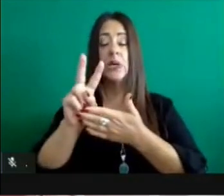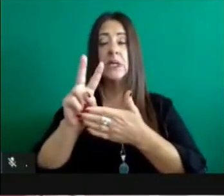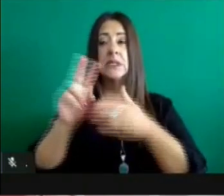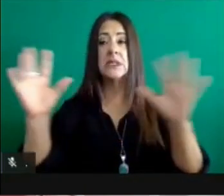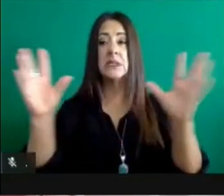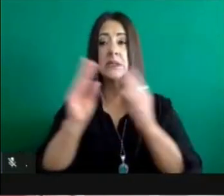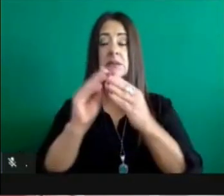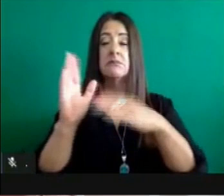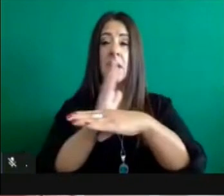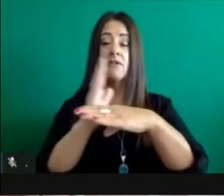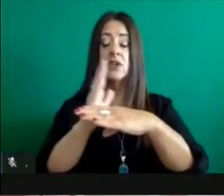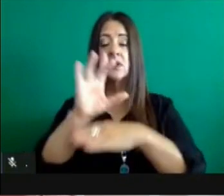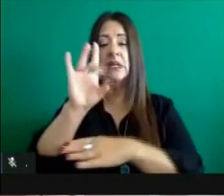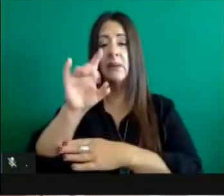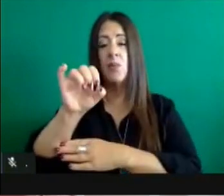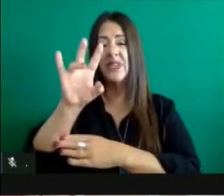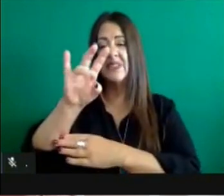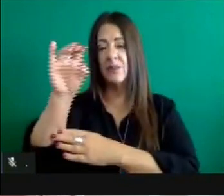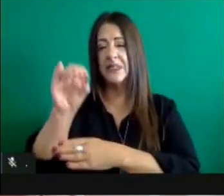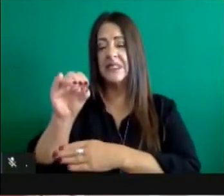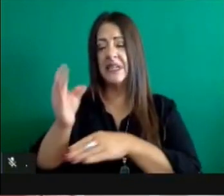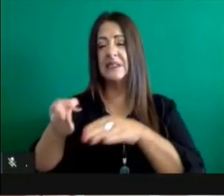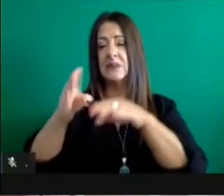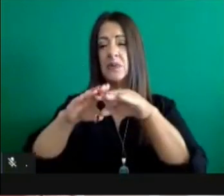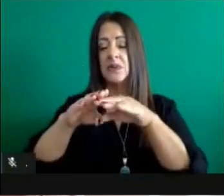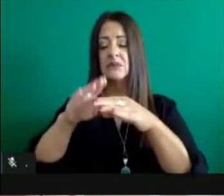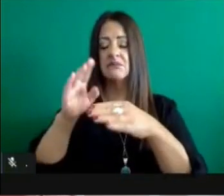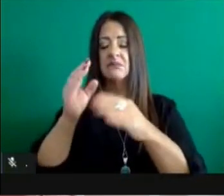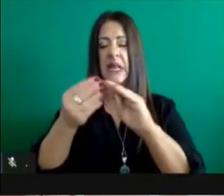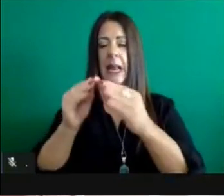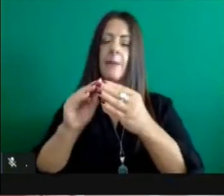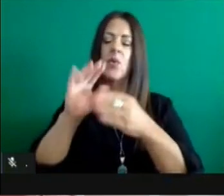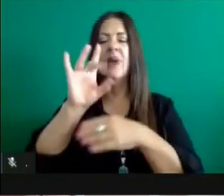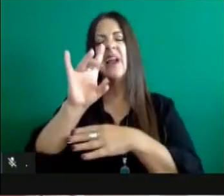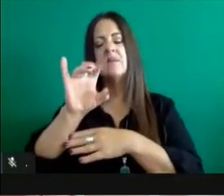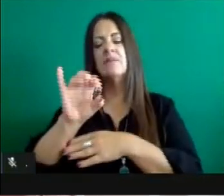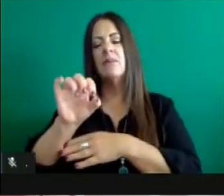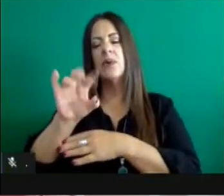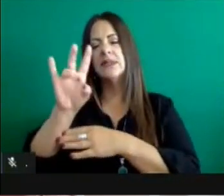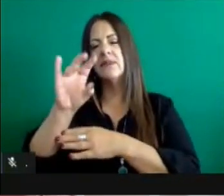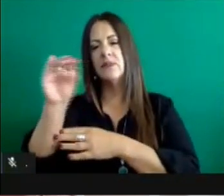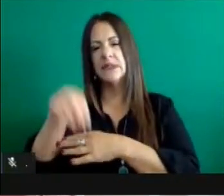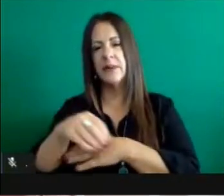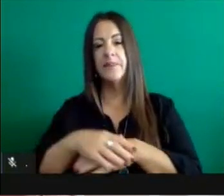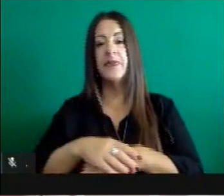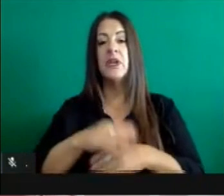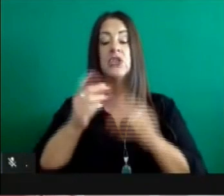REPORTED YESTERDAY. A 14 DAY TEST POSITIVITY OF A